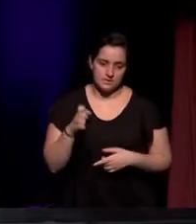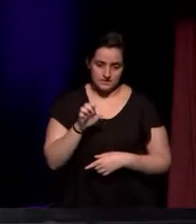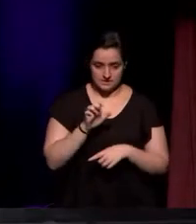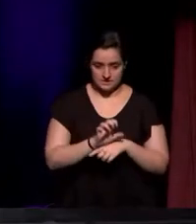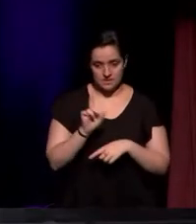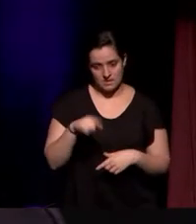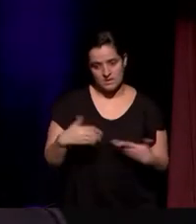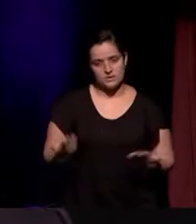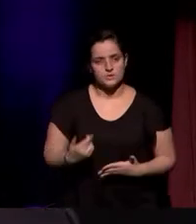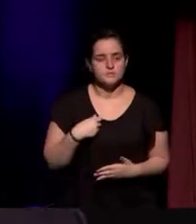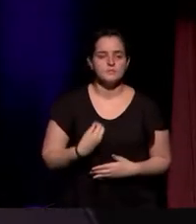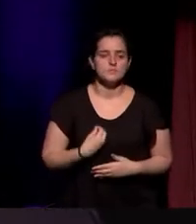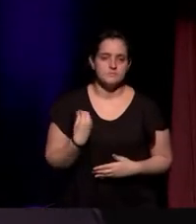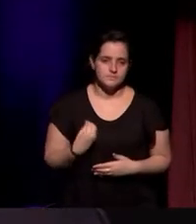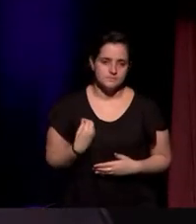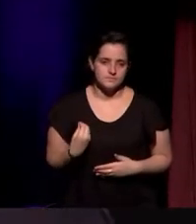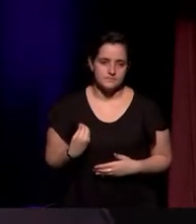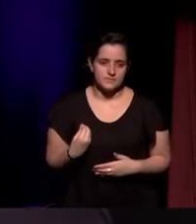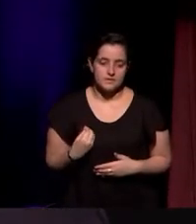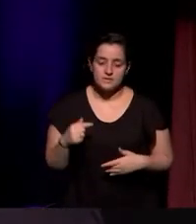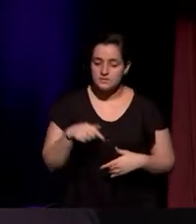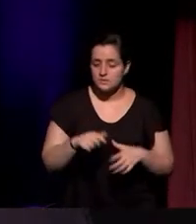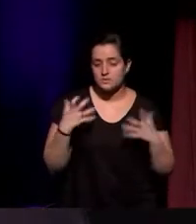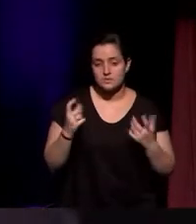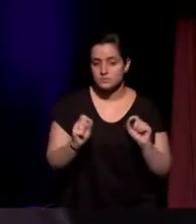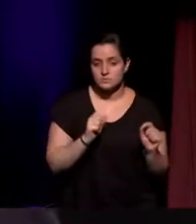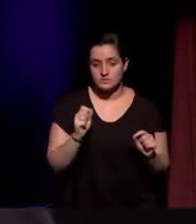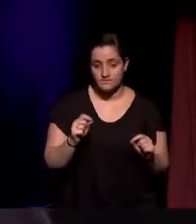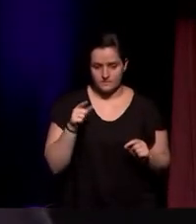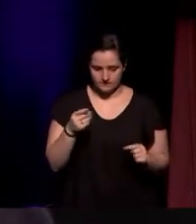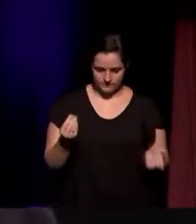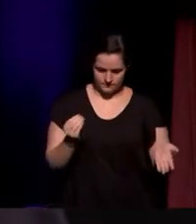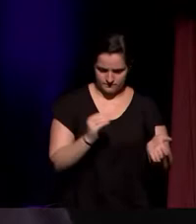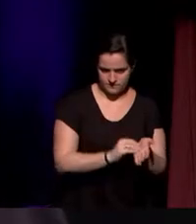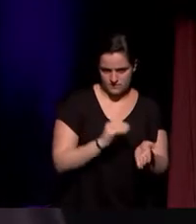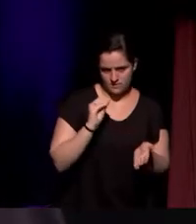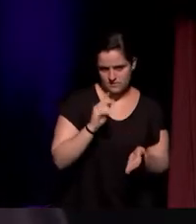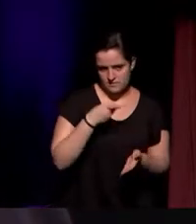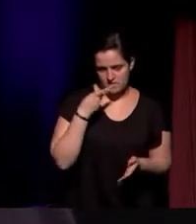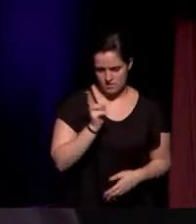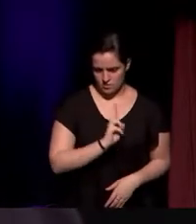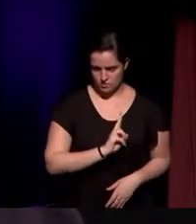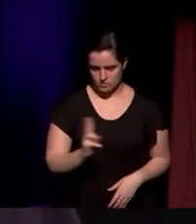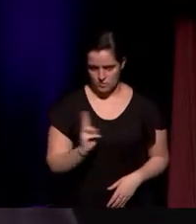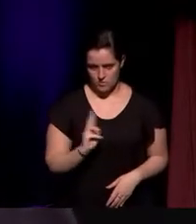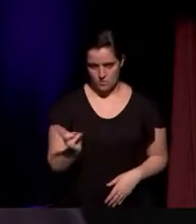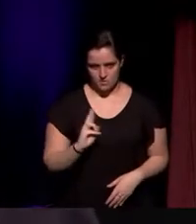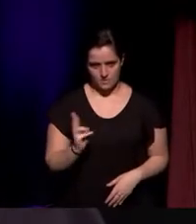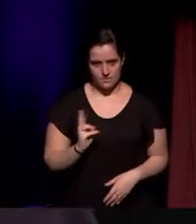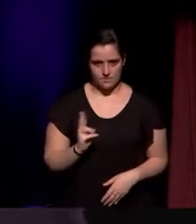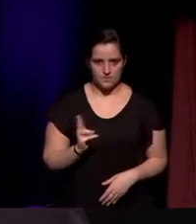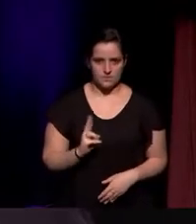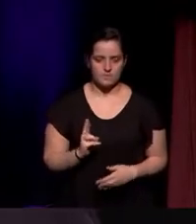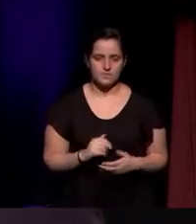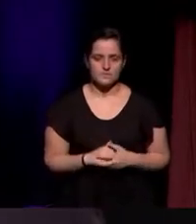where, when you give your name, when you say your name to a Lebanese,